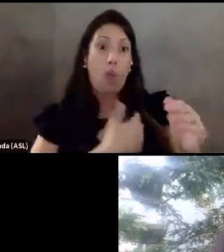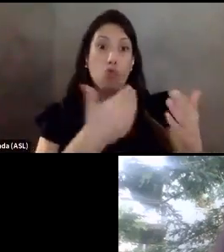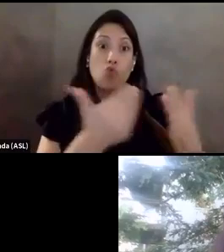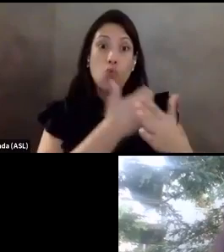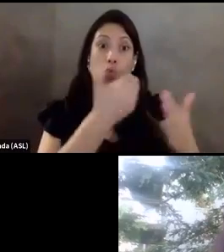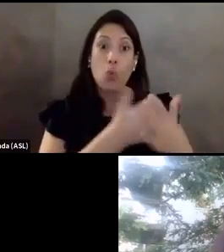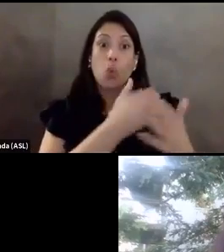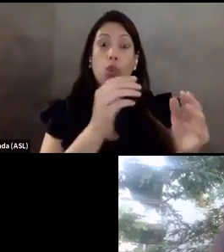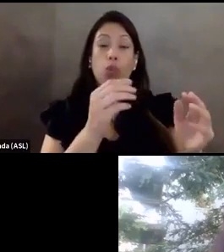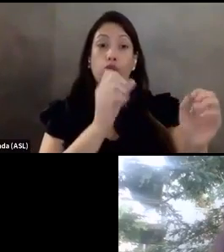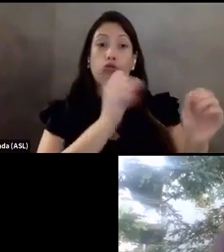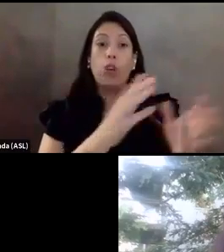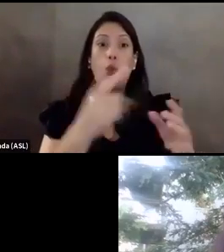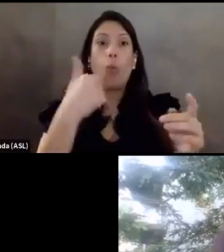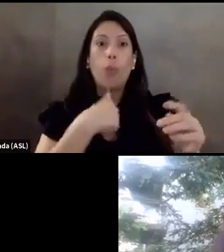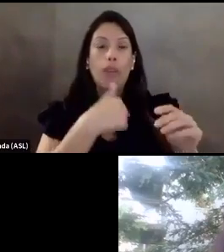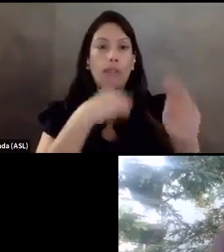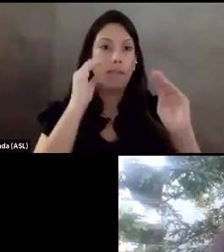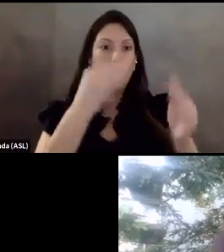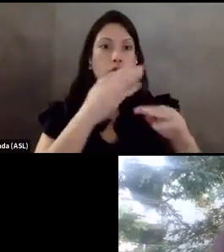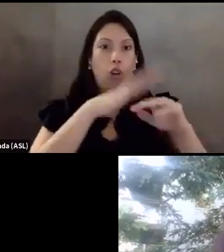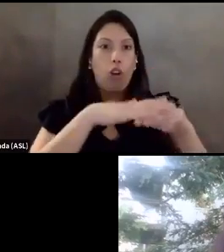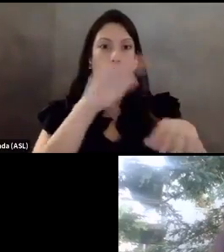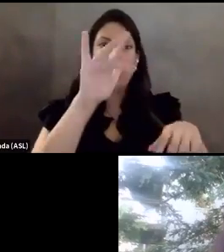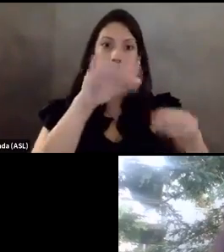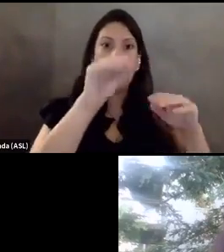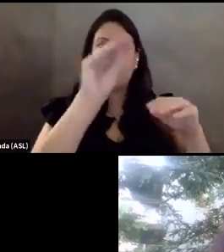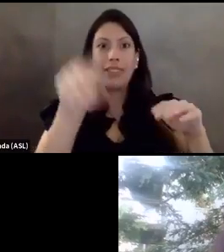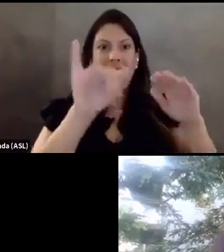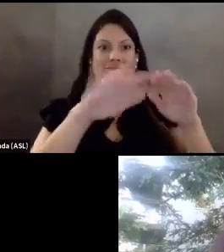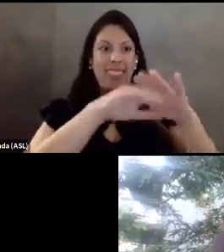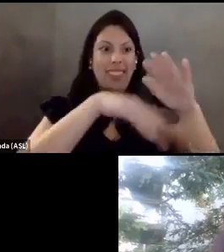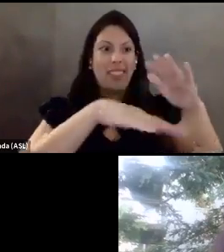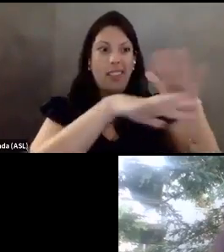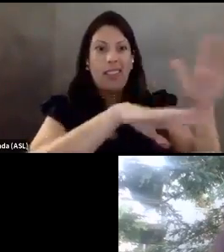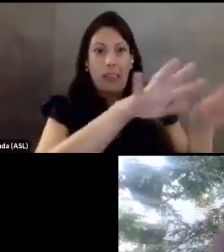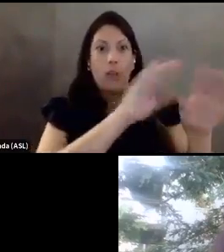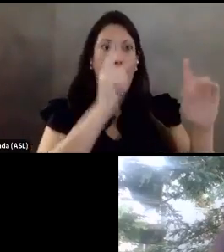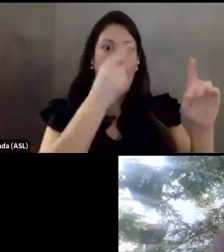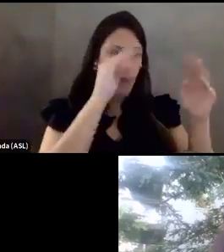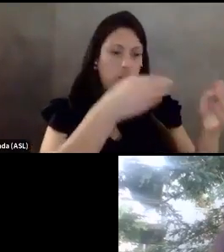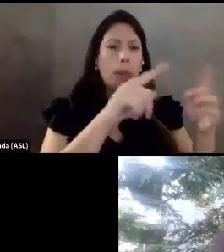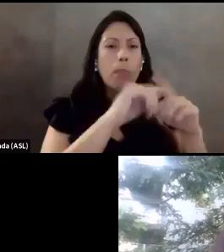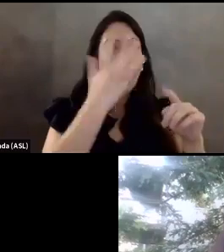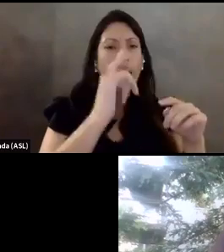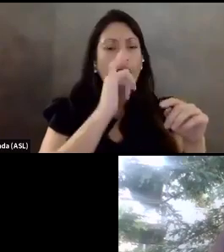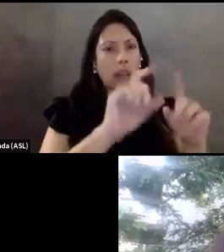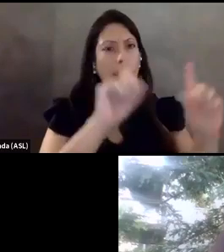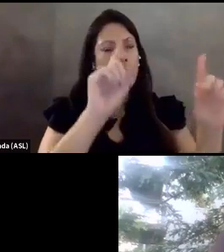tracts there are saying maybe we should be encouraging testing across the county. What do you think about that?